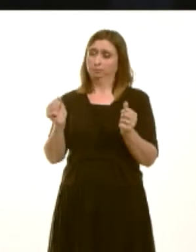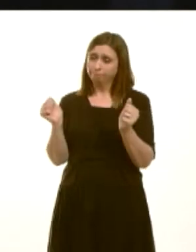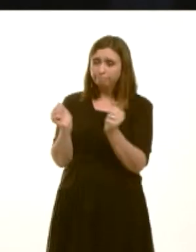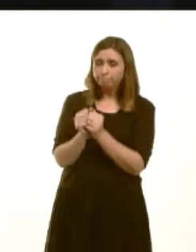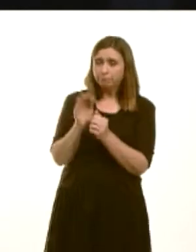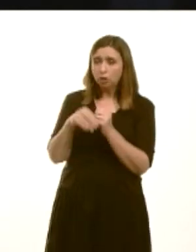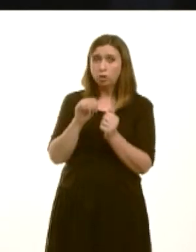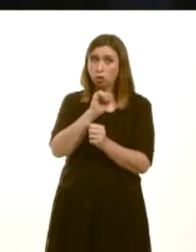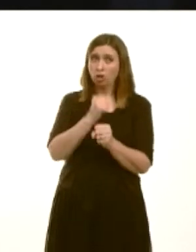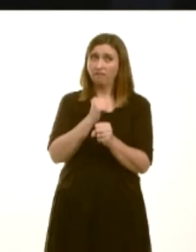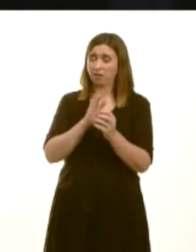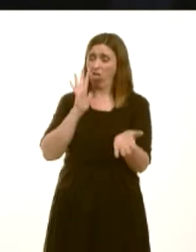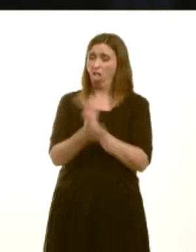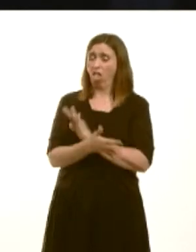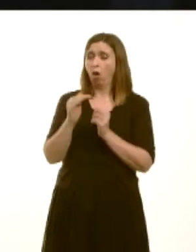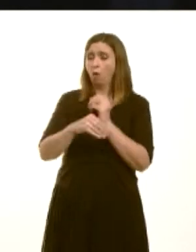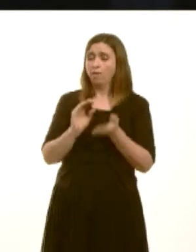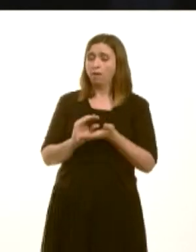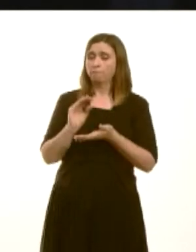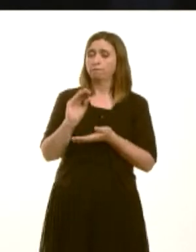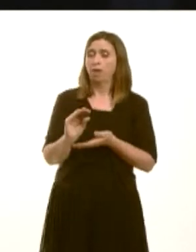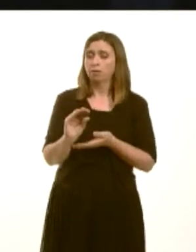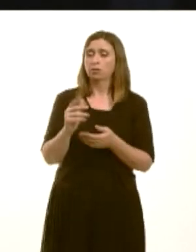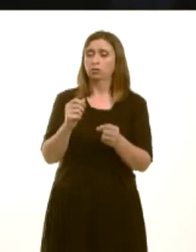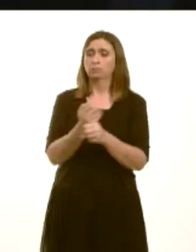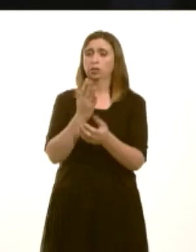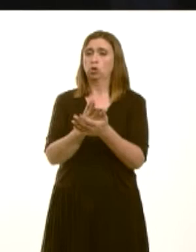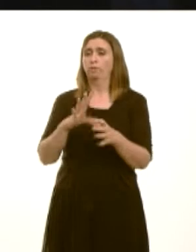your Government, and the subsequent involvement of the courts. Youíll be aware that there